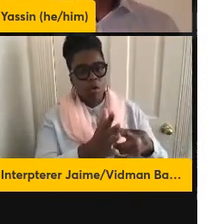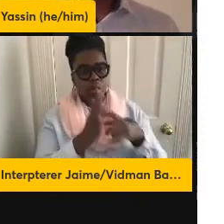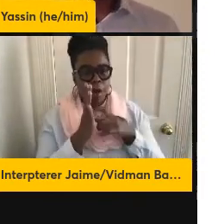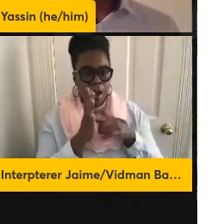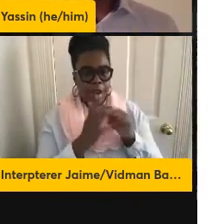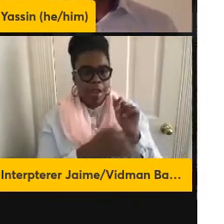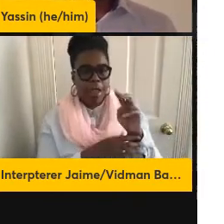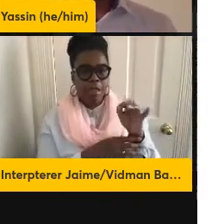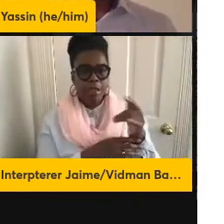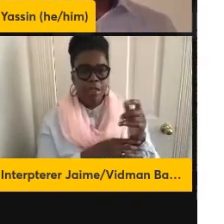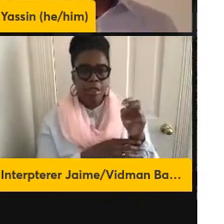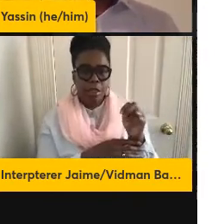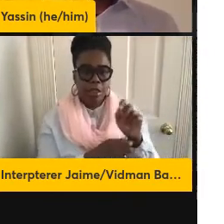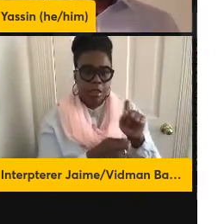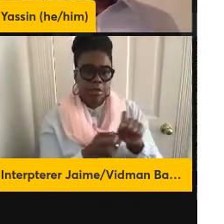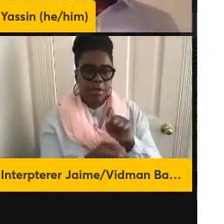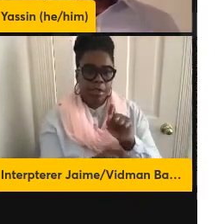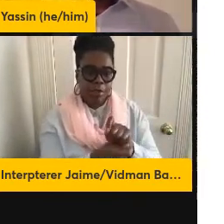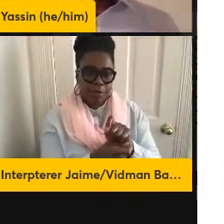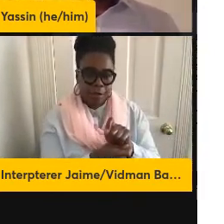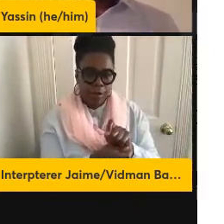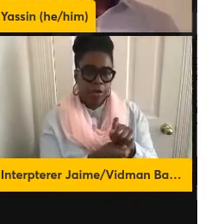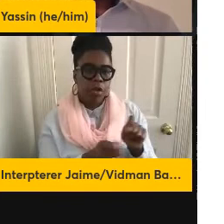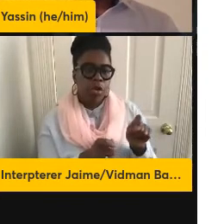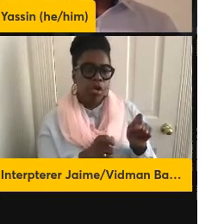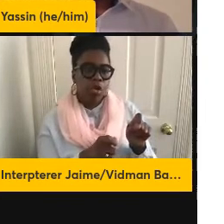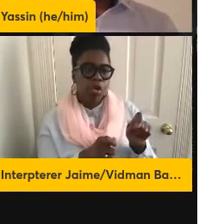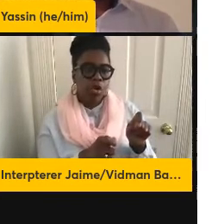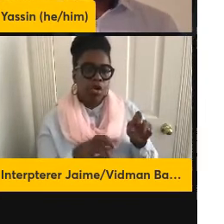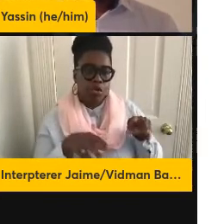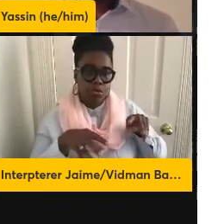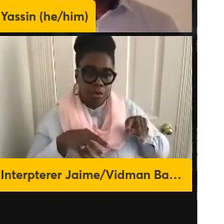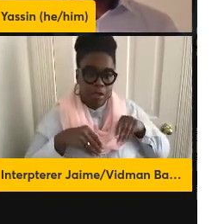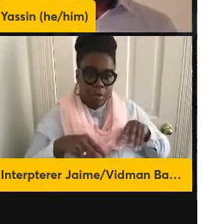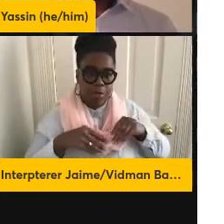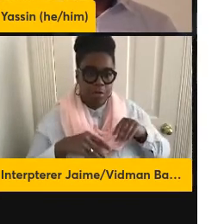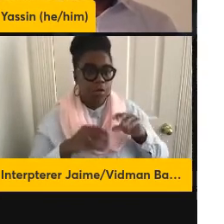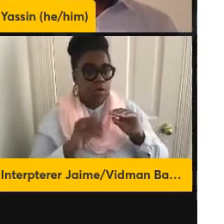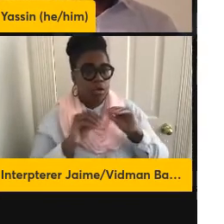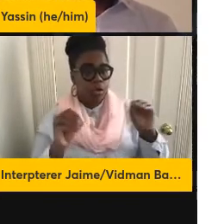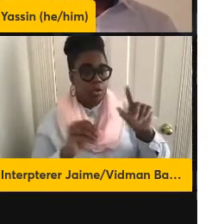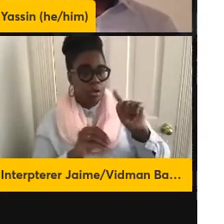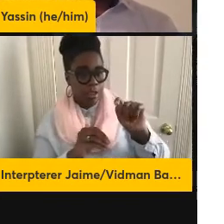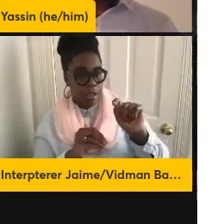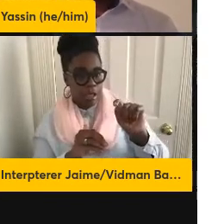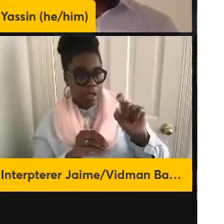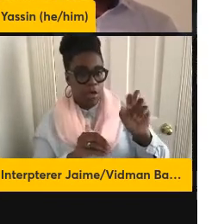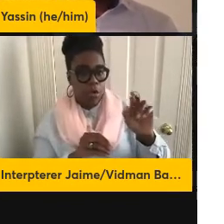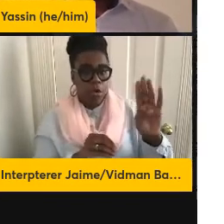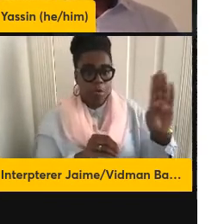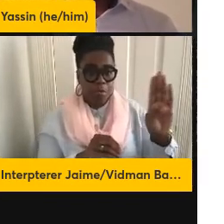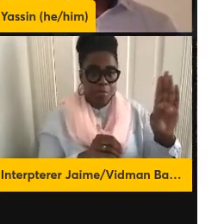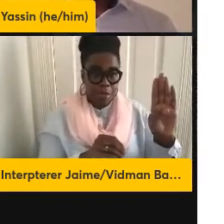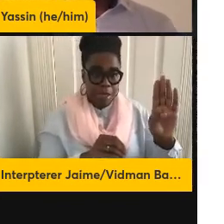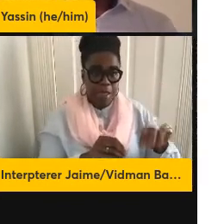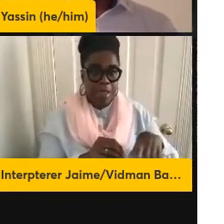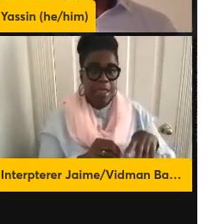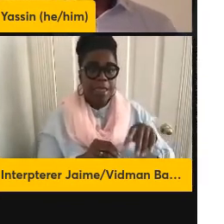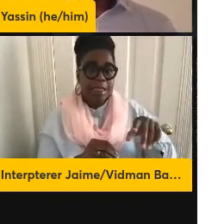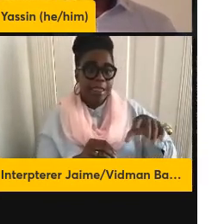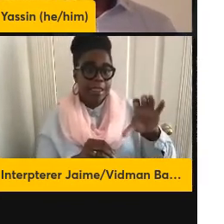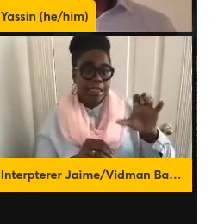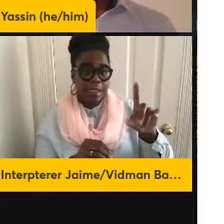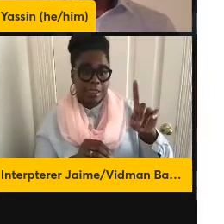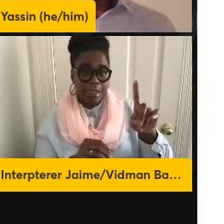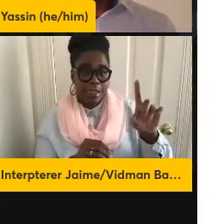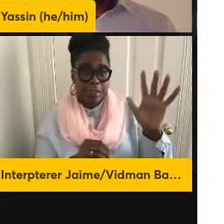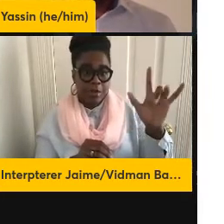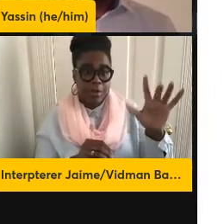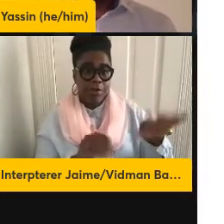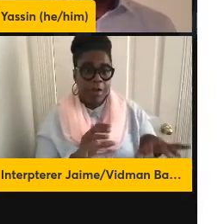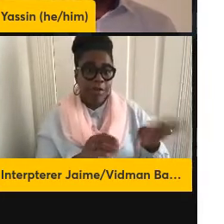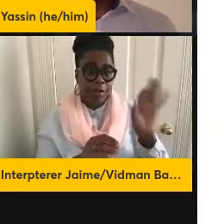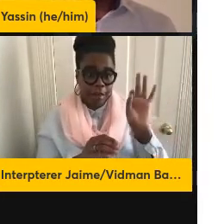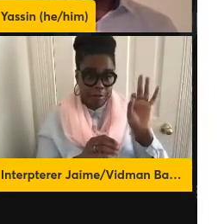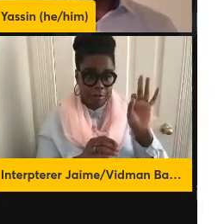receptors, and thereby, they don't have T or B cells. And we could find the CD 25 Positive CD one to seven positive IOC to